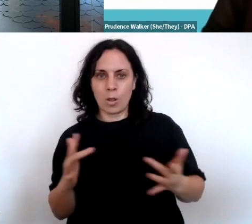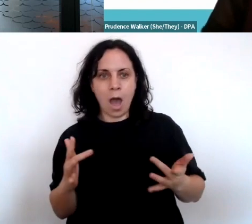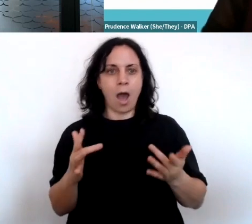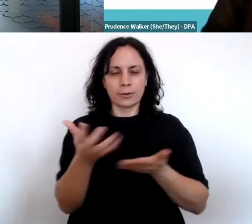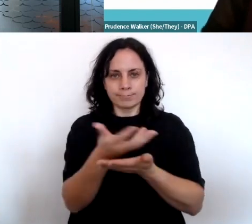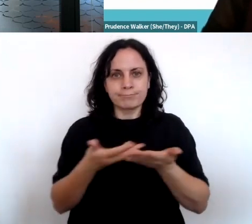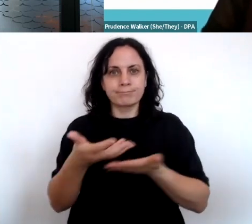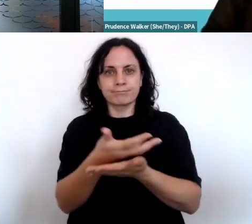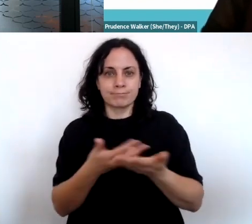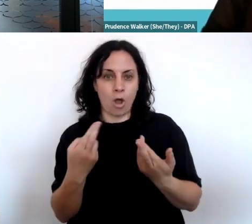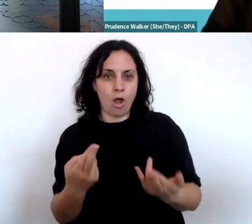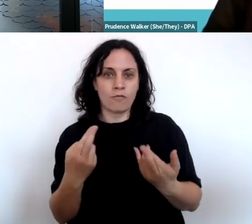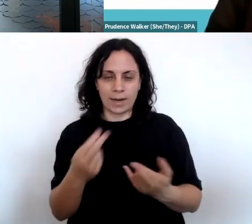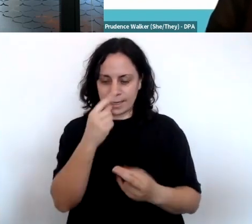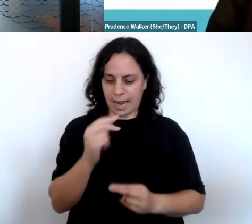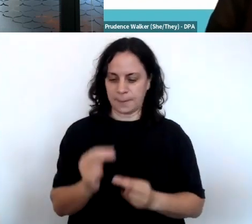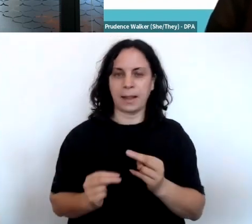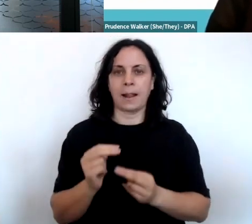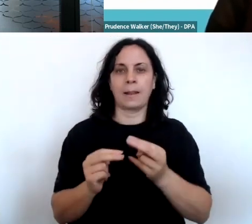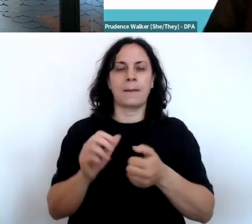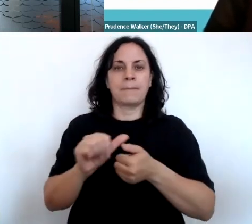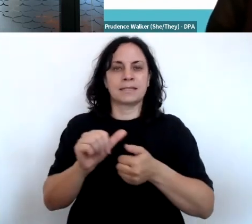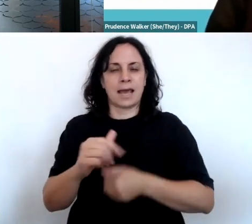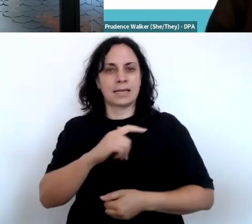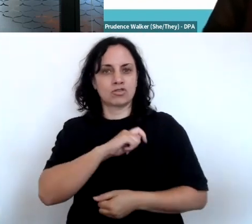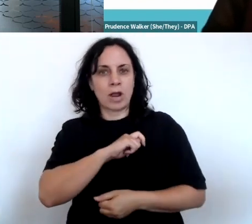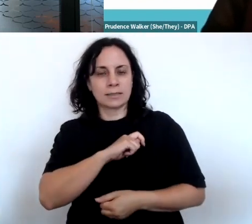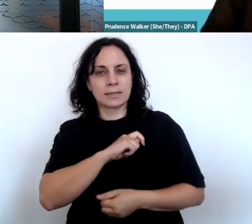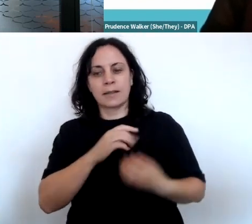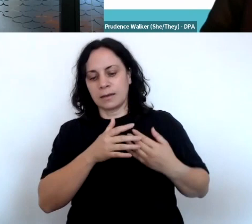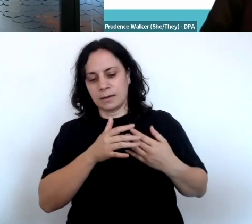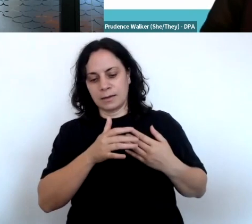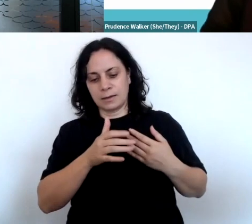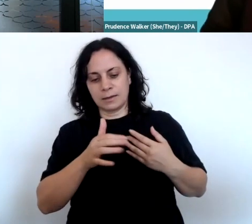and hopefully over time we can we can build that.